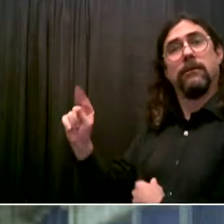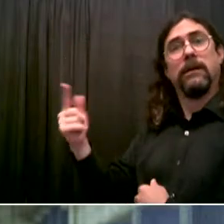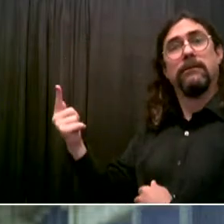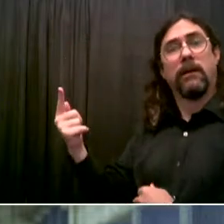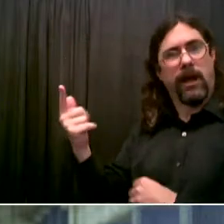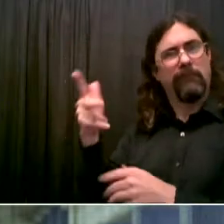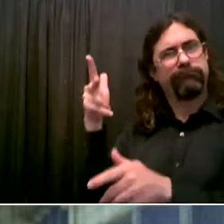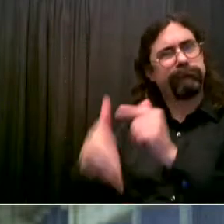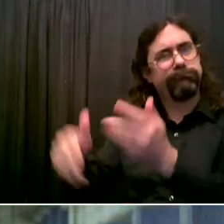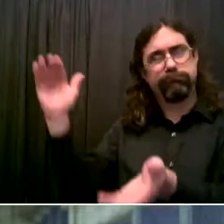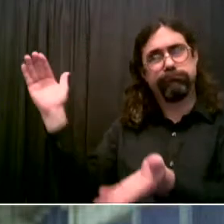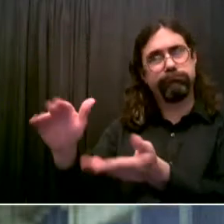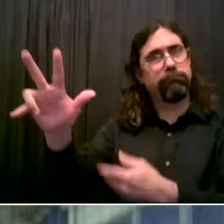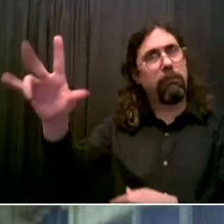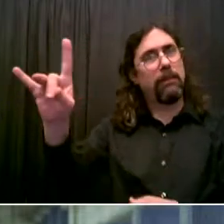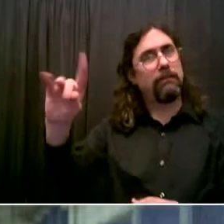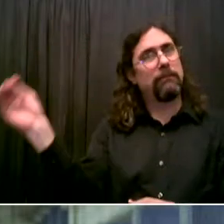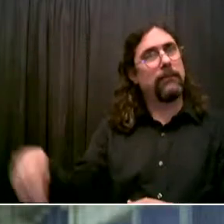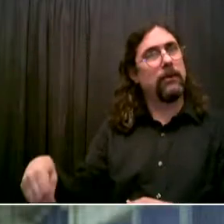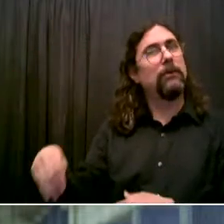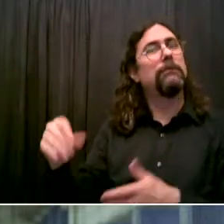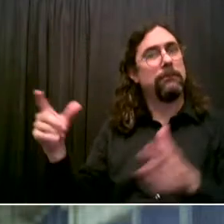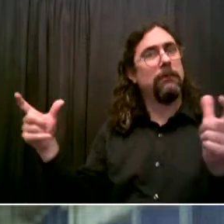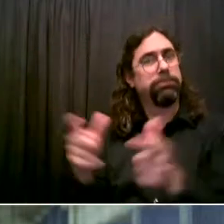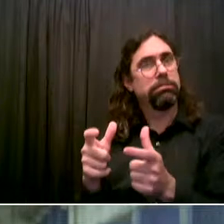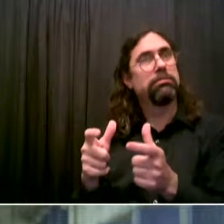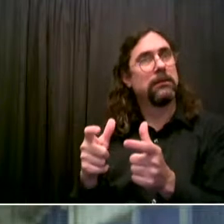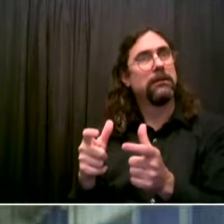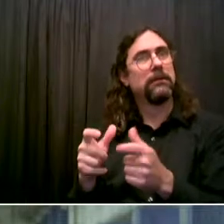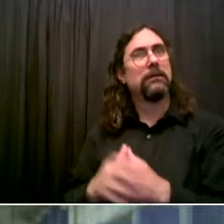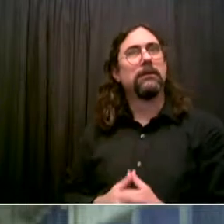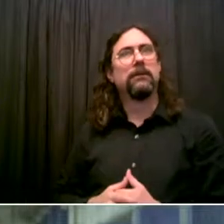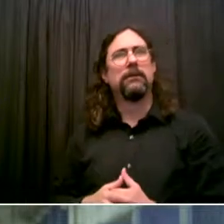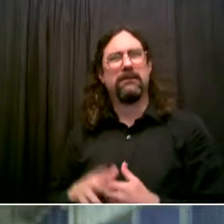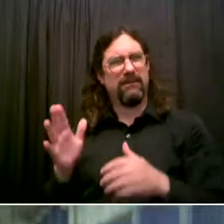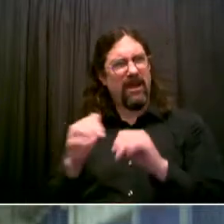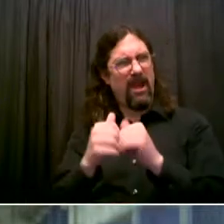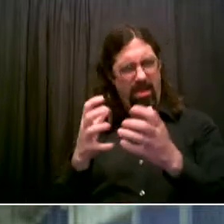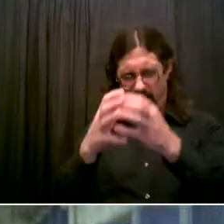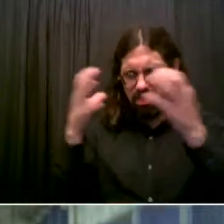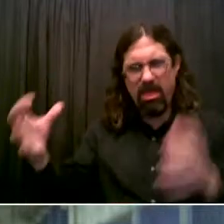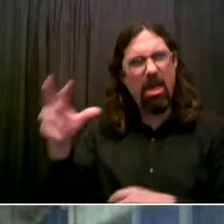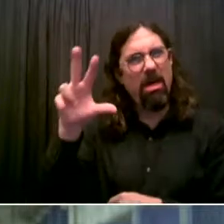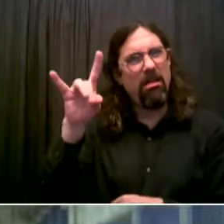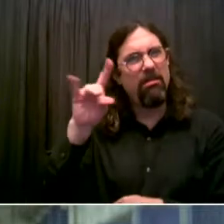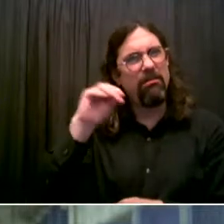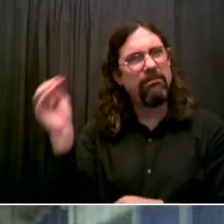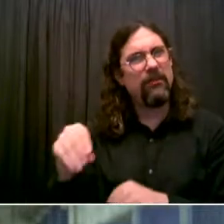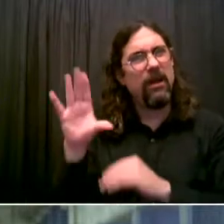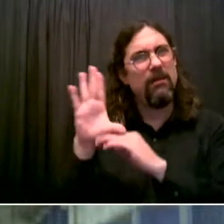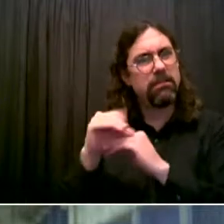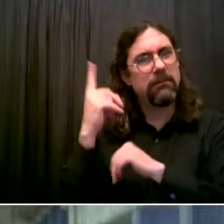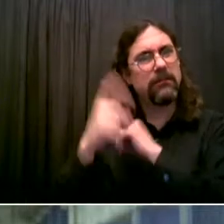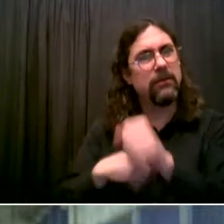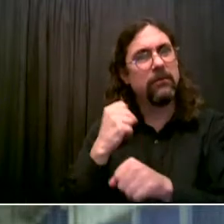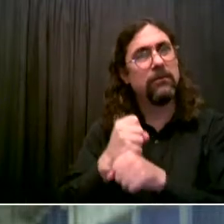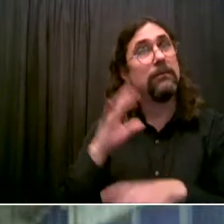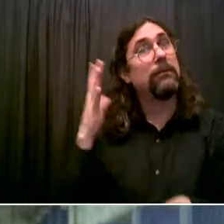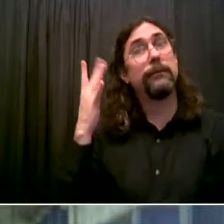WAS MORE OUTREACH AND MORE BEDS. AND I THINK THE PANDEMIC ATMOSPHERE MADE THE HOMELESS